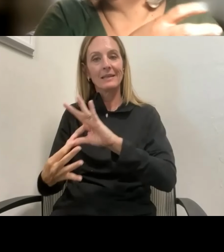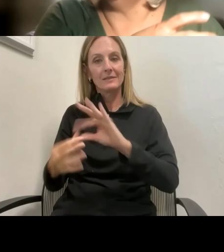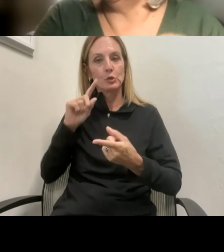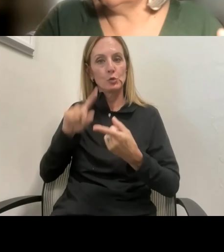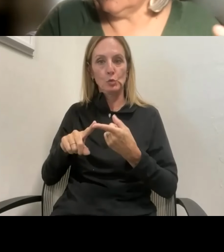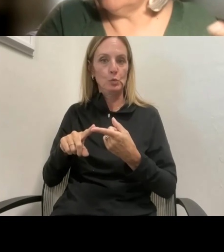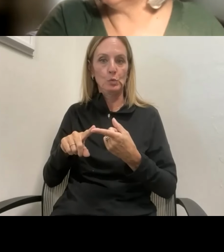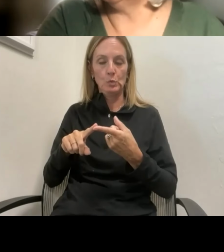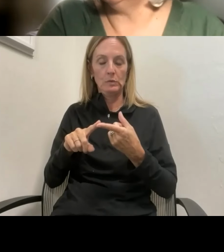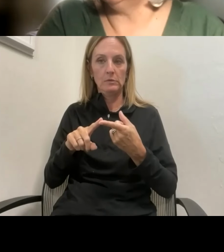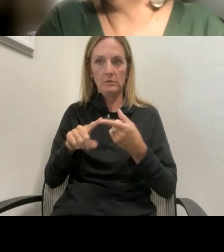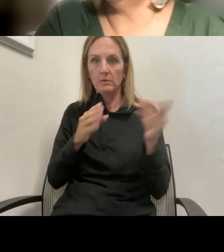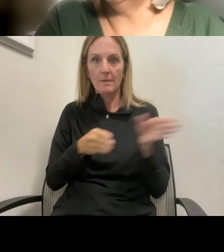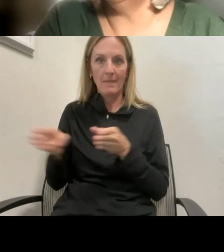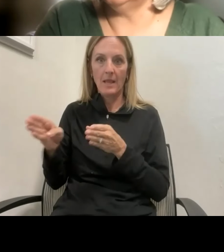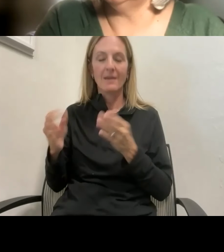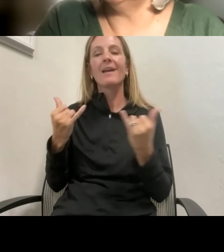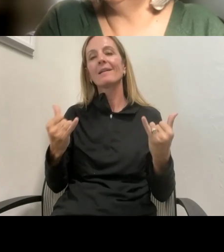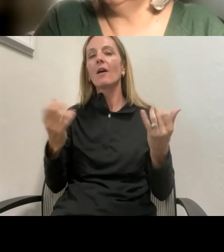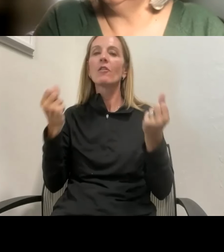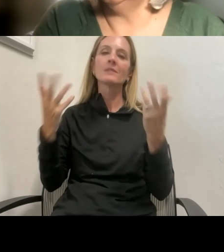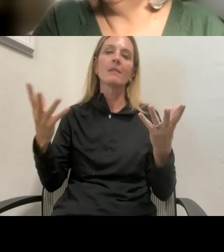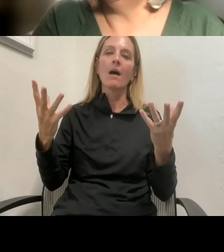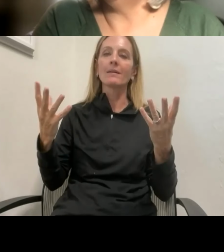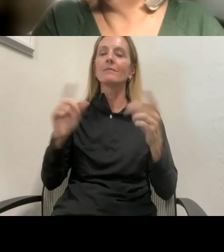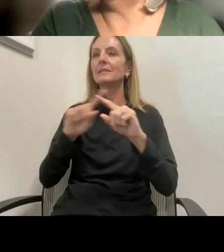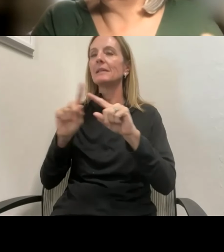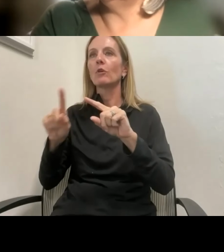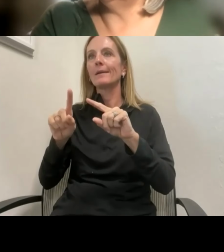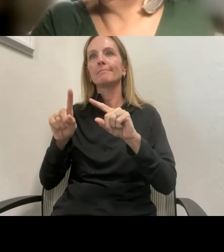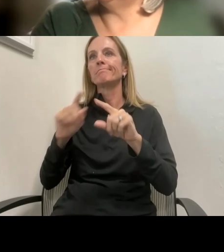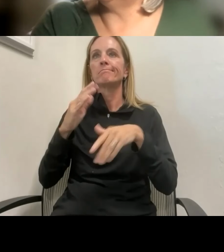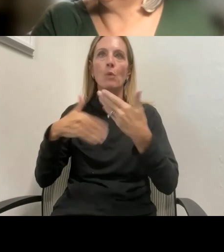a lot of dynamics there in that decision making but you're listening to the people,